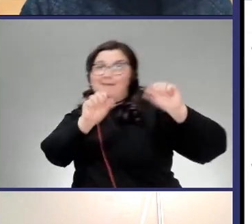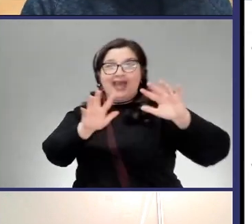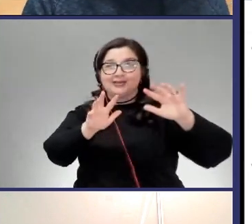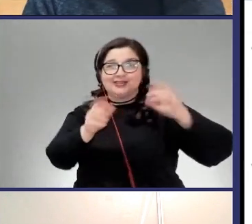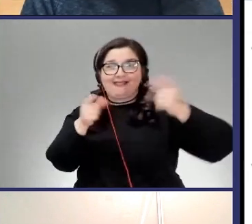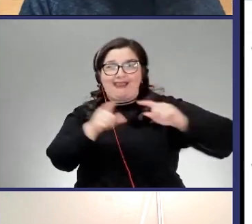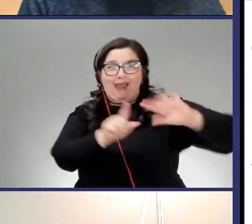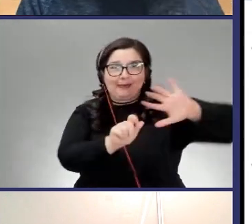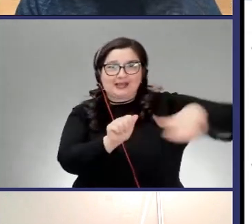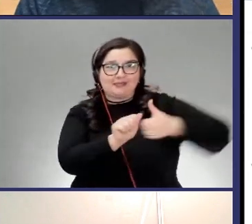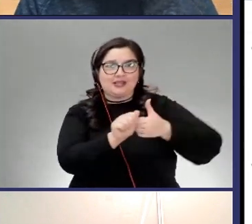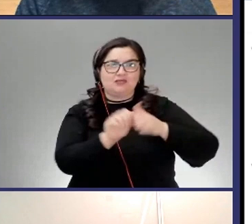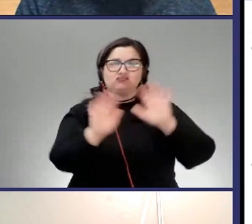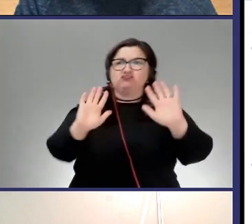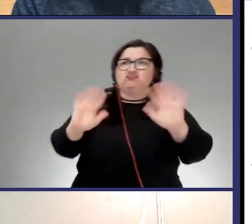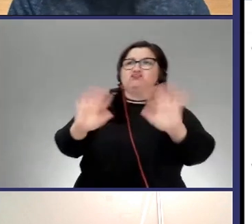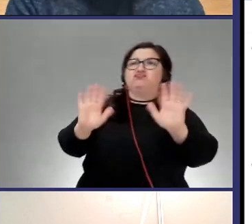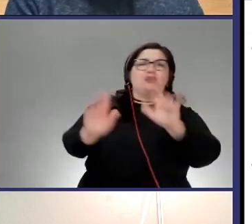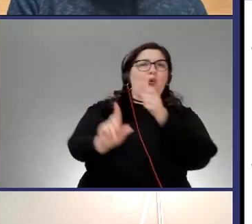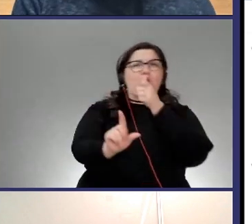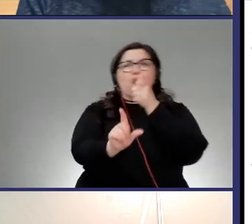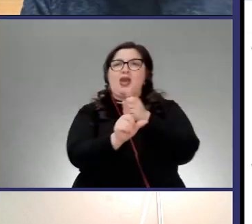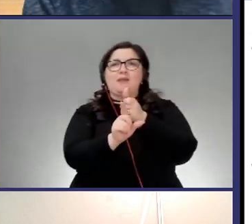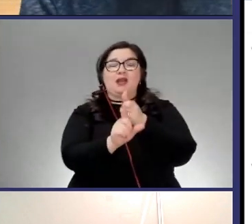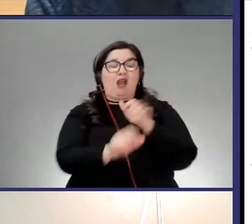No, there will be no performance impact. That's awesome.